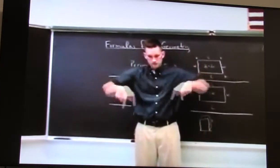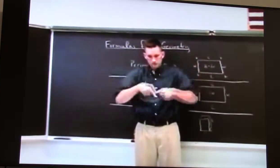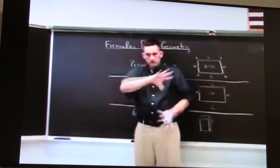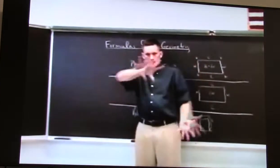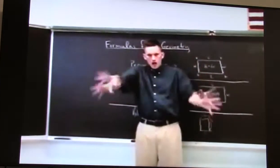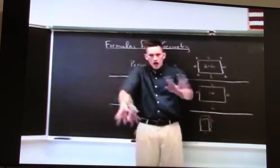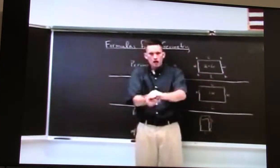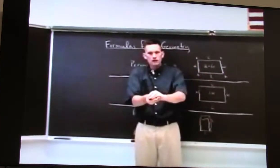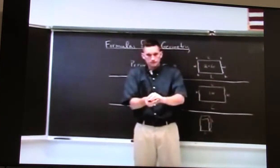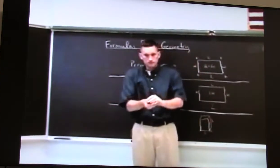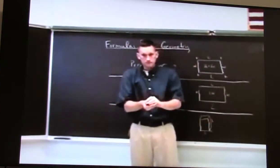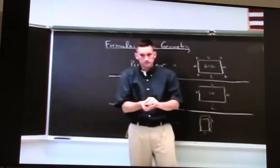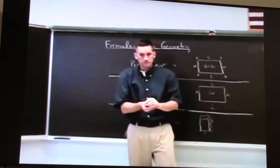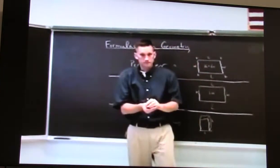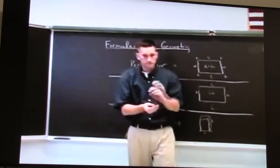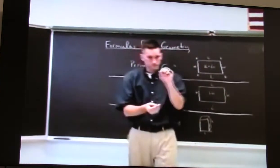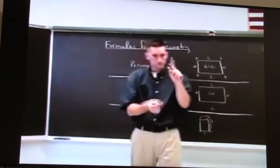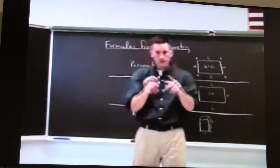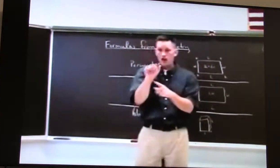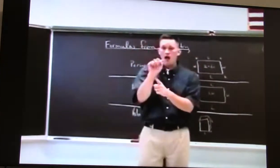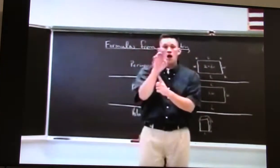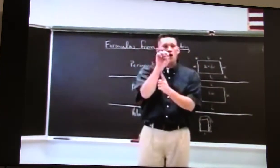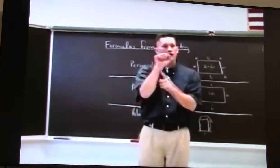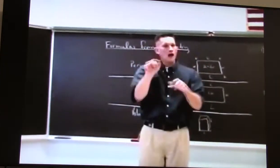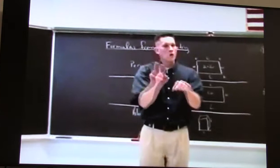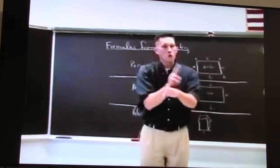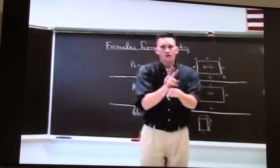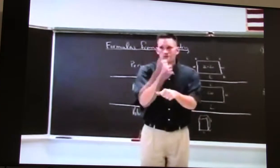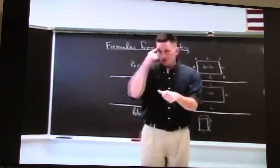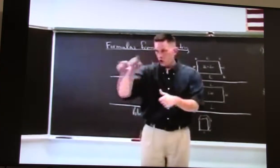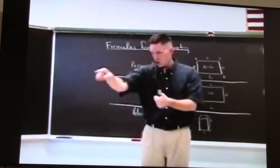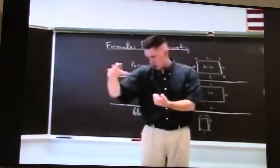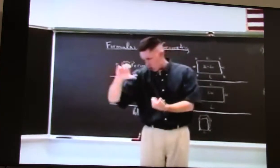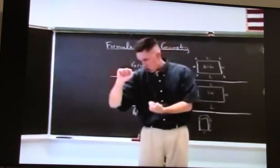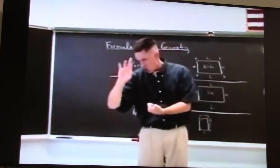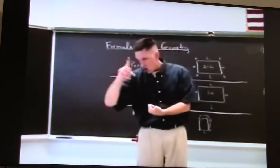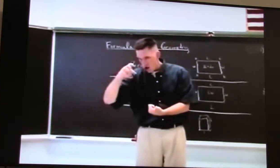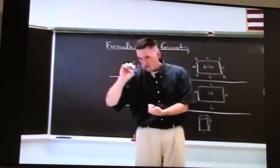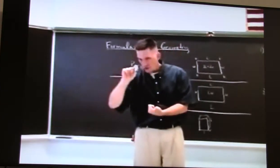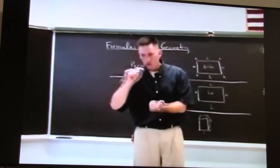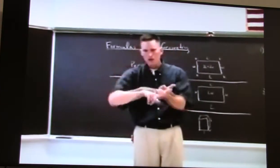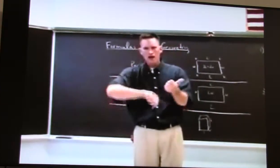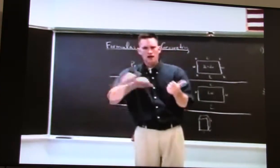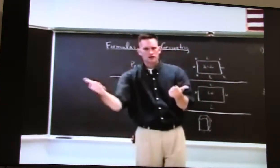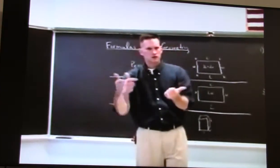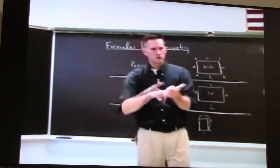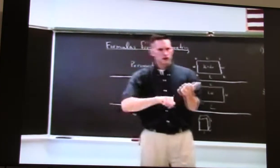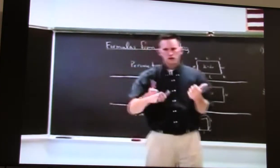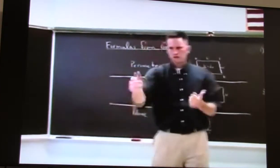With anything, you need the area and knowing how much carpet to buy.